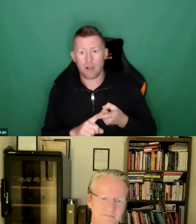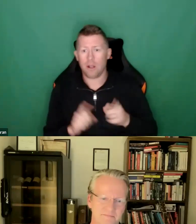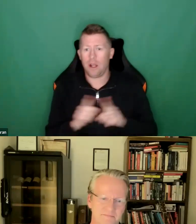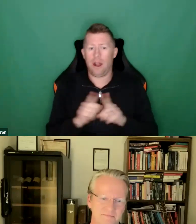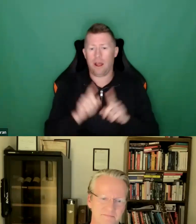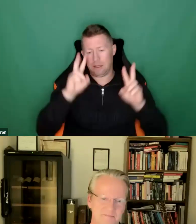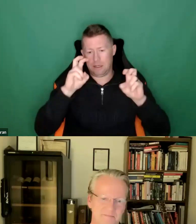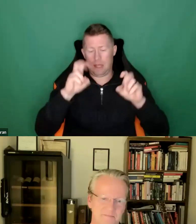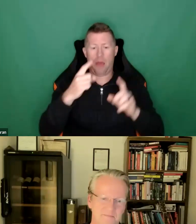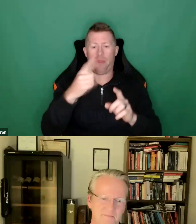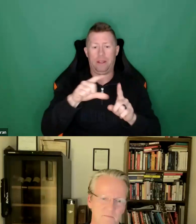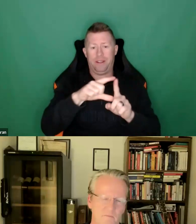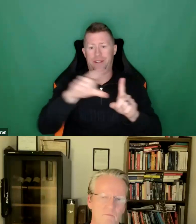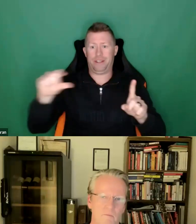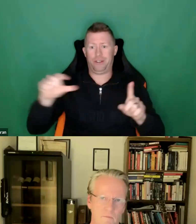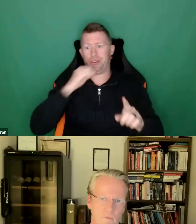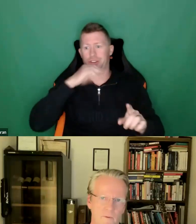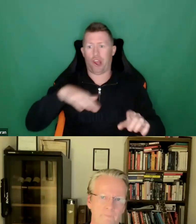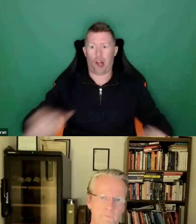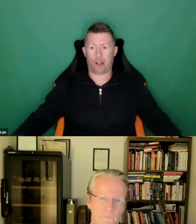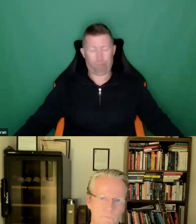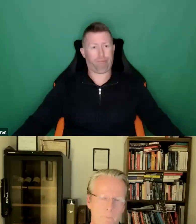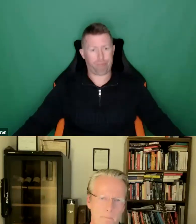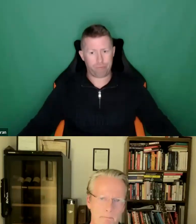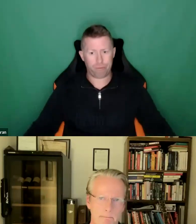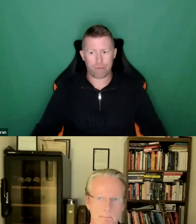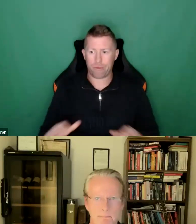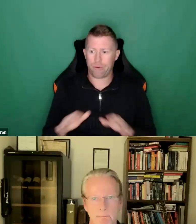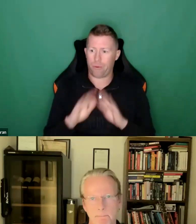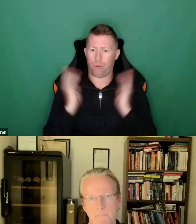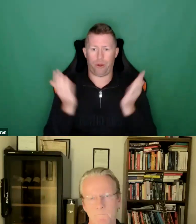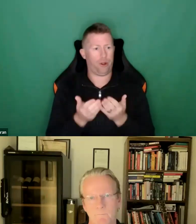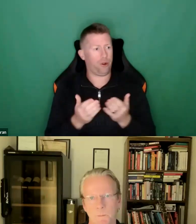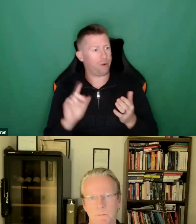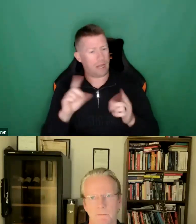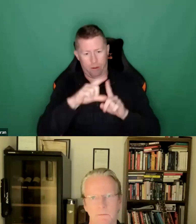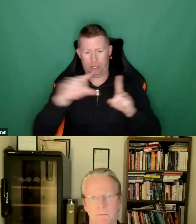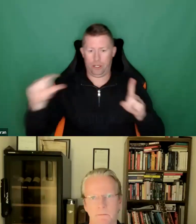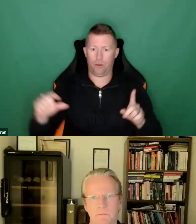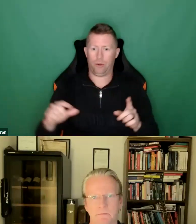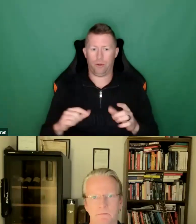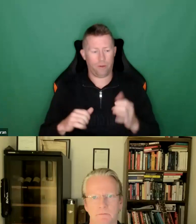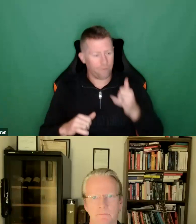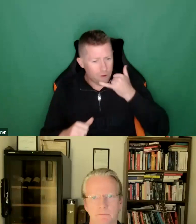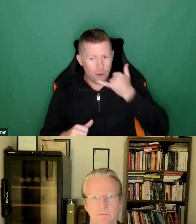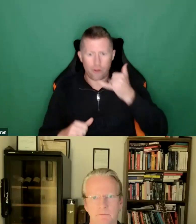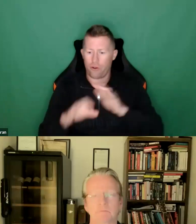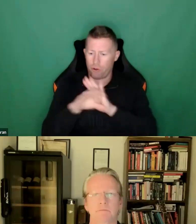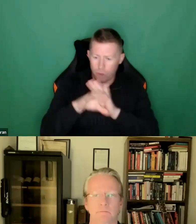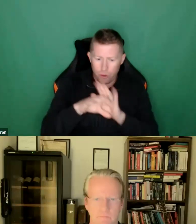it is really challenging that kids are really complex. These days. Lives are complex. Any of you who has a